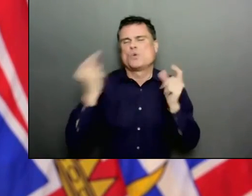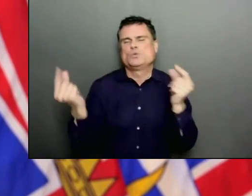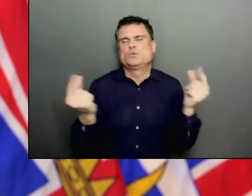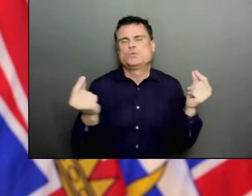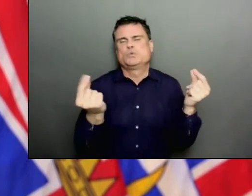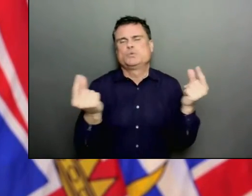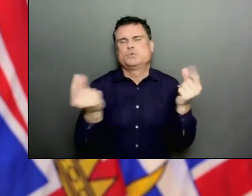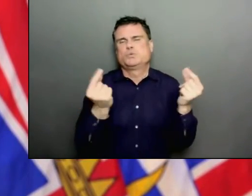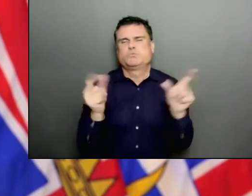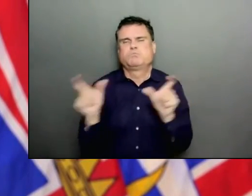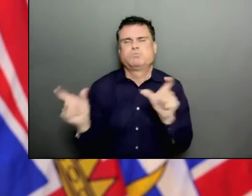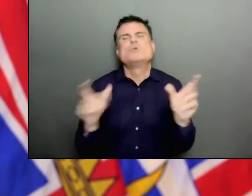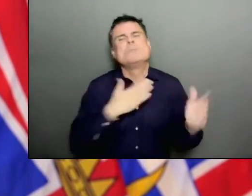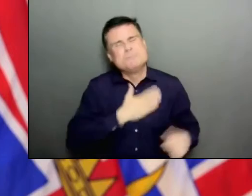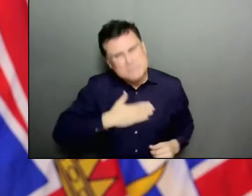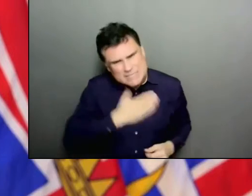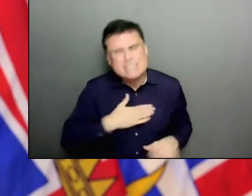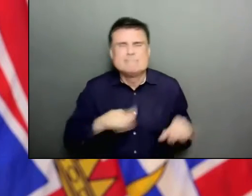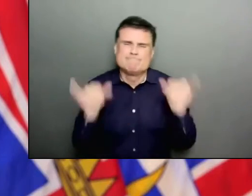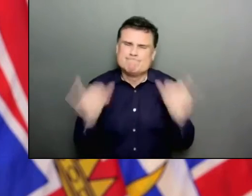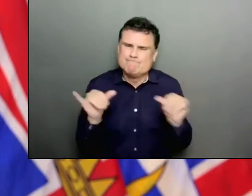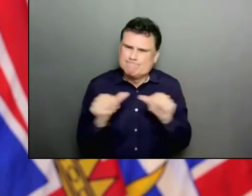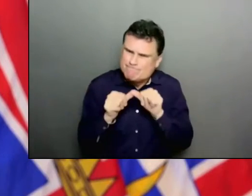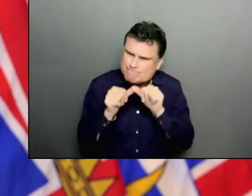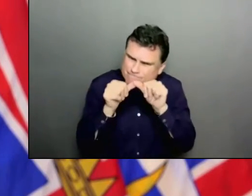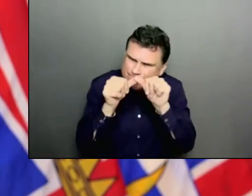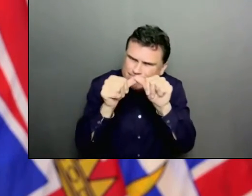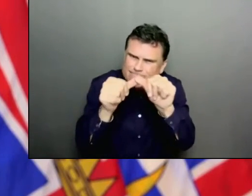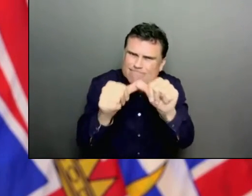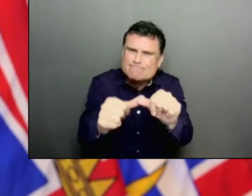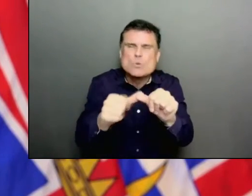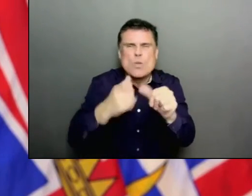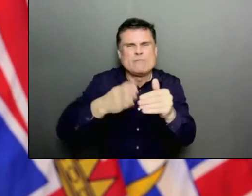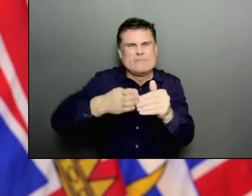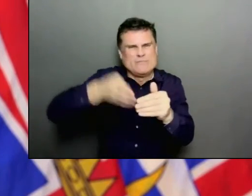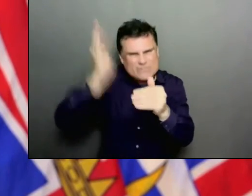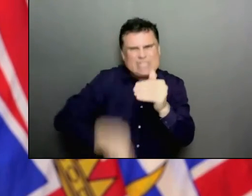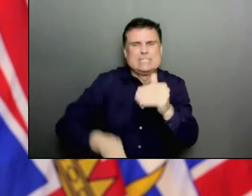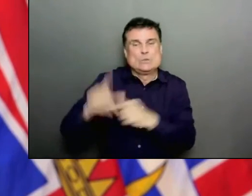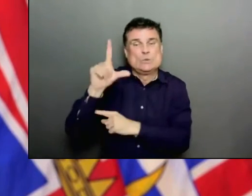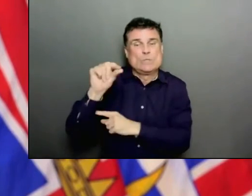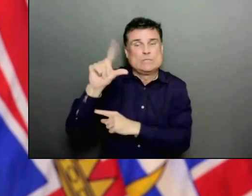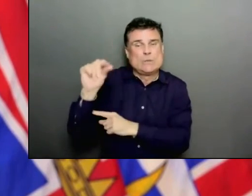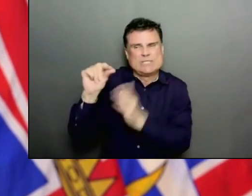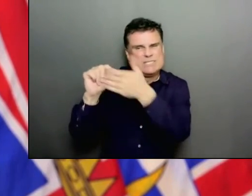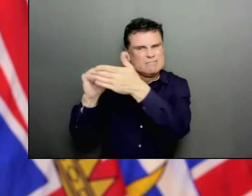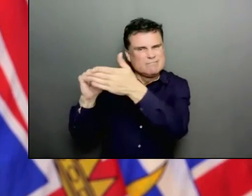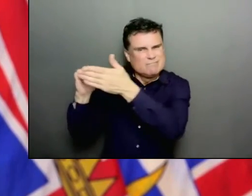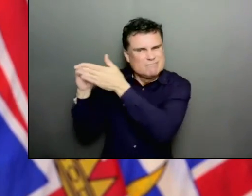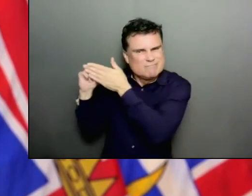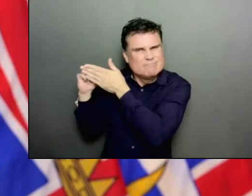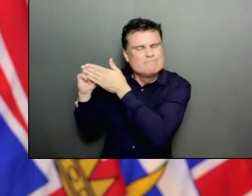in the best possible place we can be. Following all of our orders, using your layers of protection, and